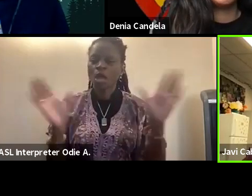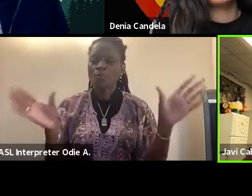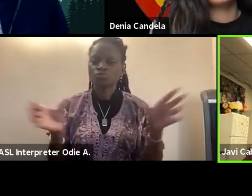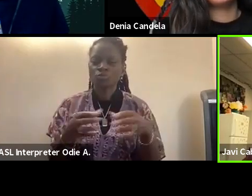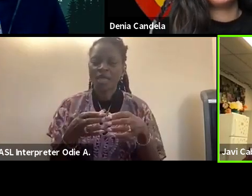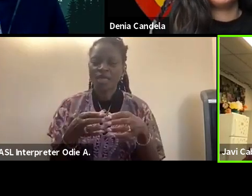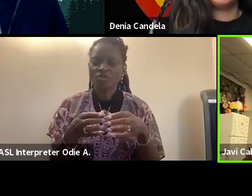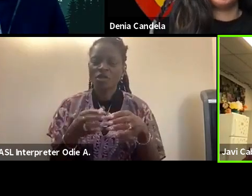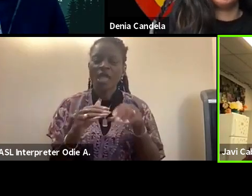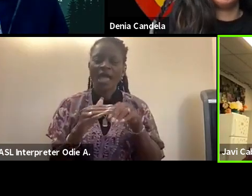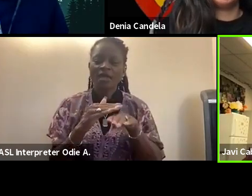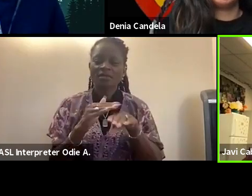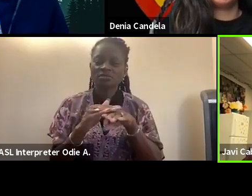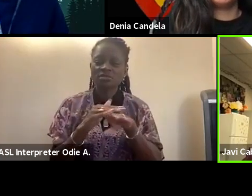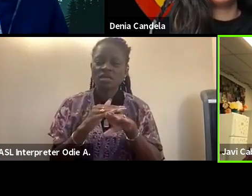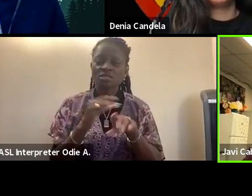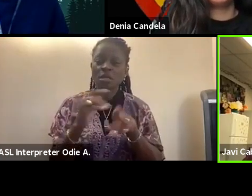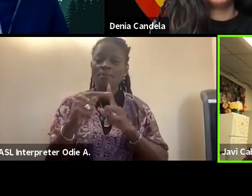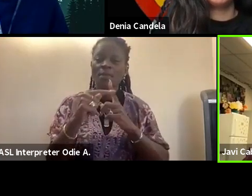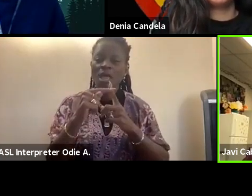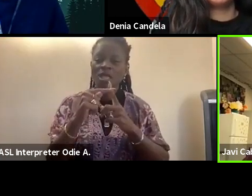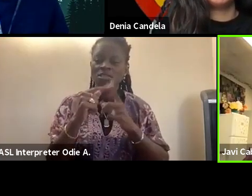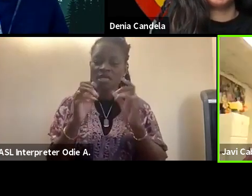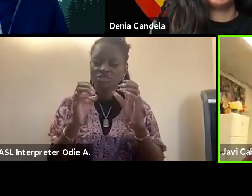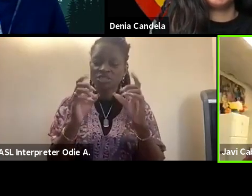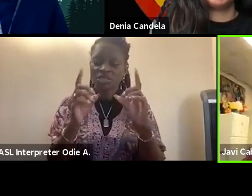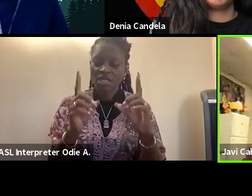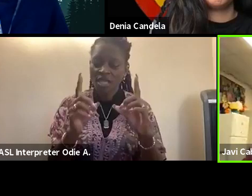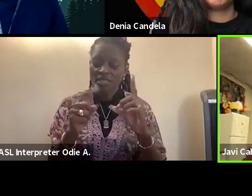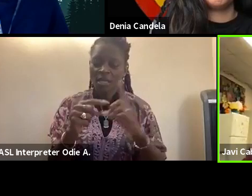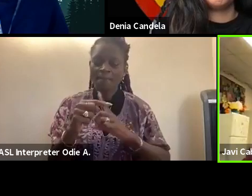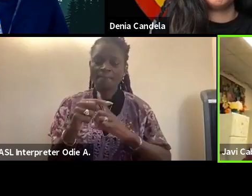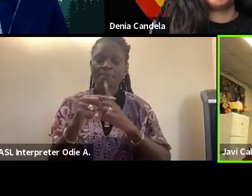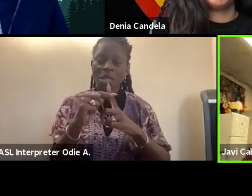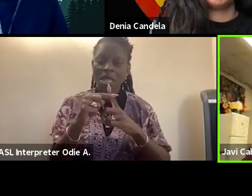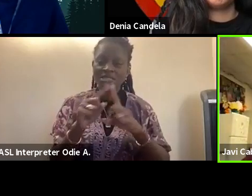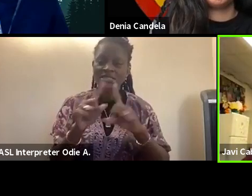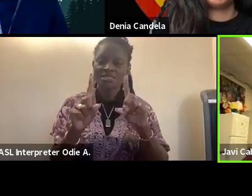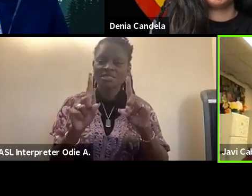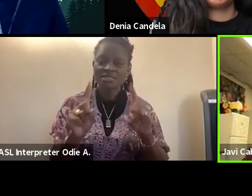around the vaccines and potentially testing, but also come together in a way